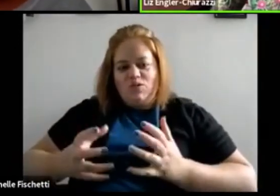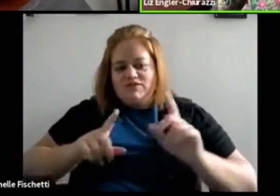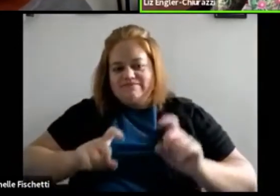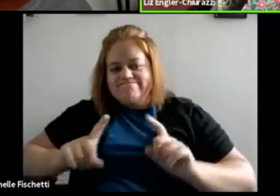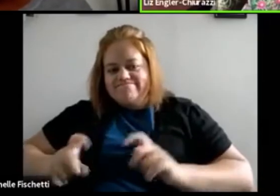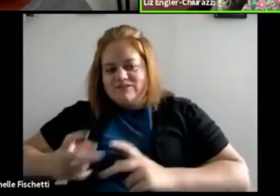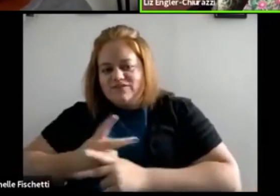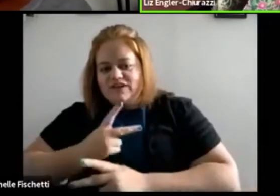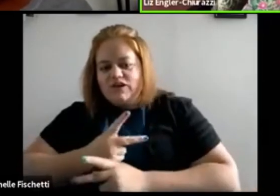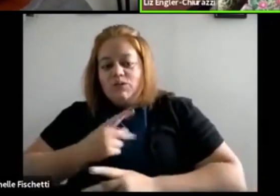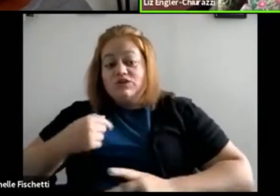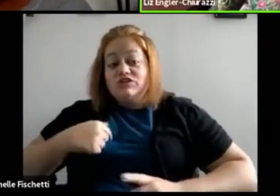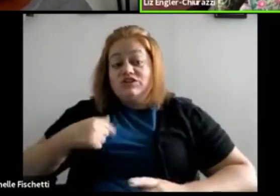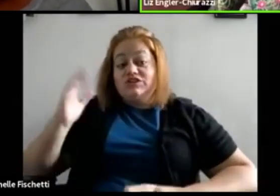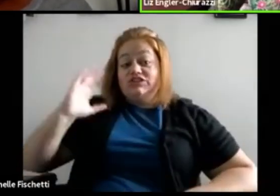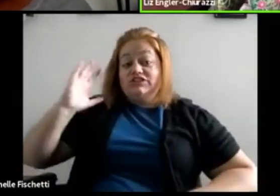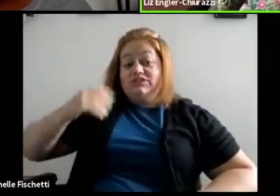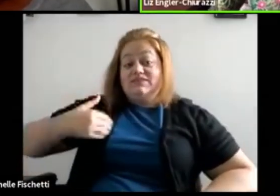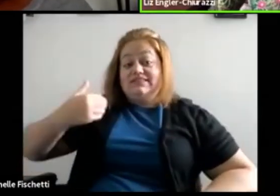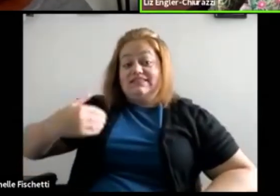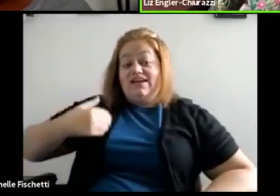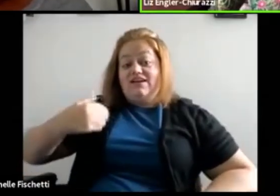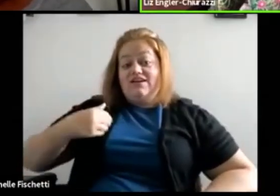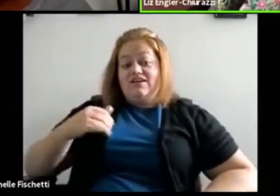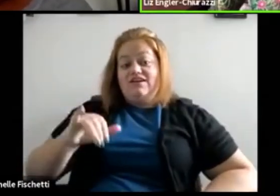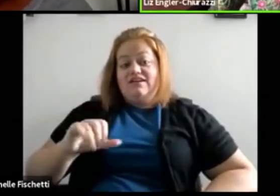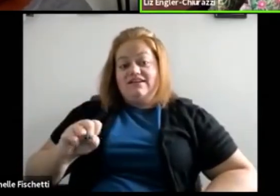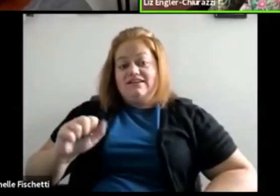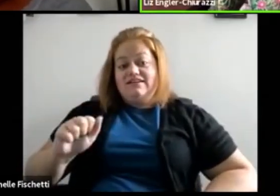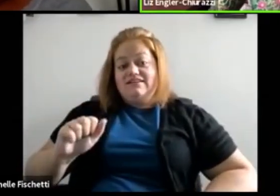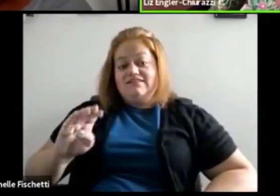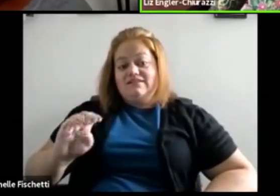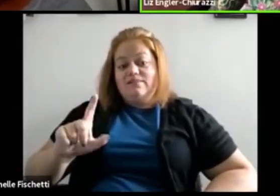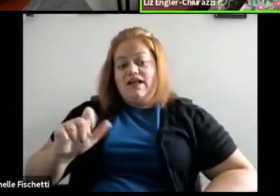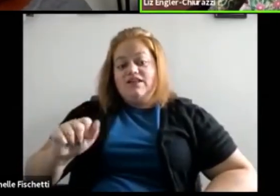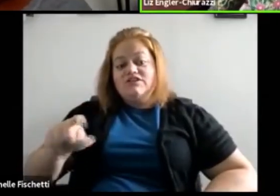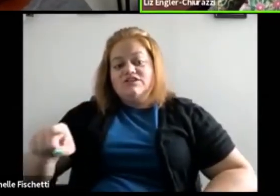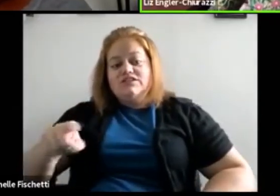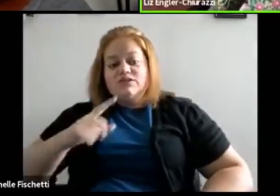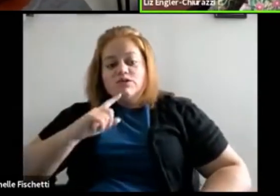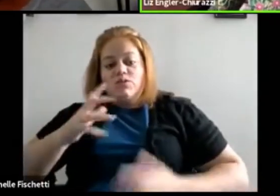was much younger, she said that she wanted to be a doctor scientist like